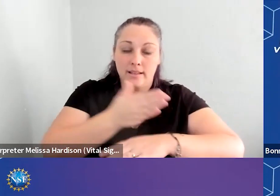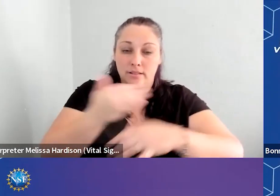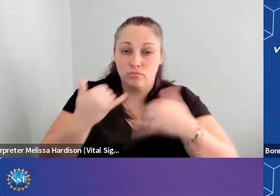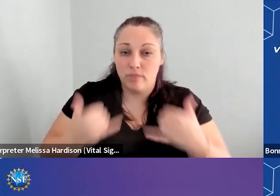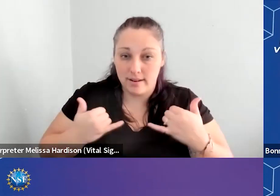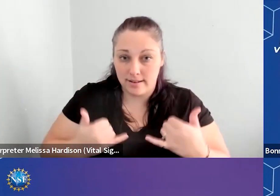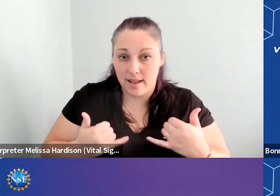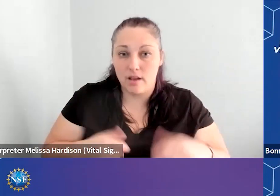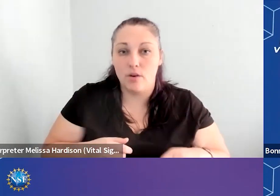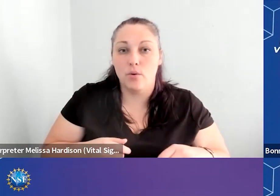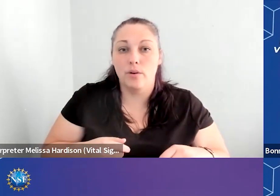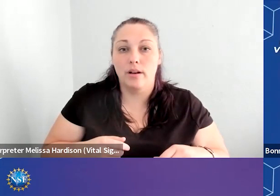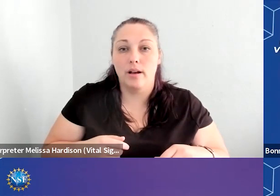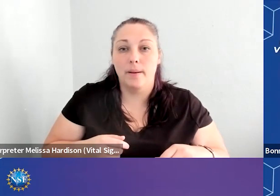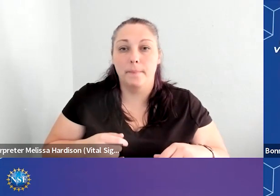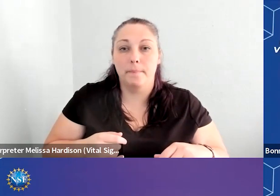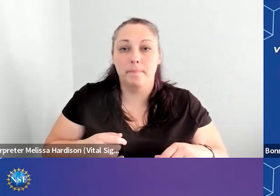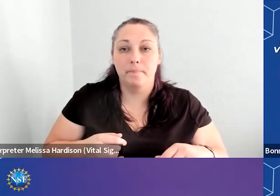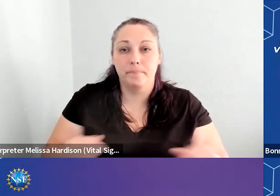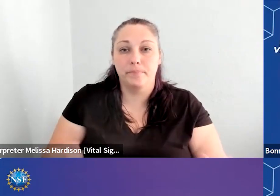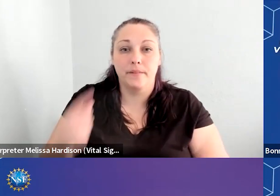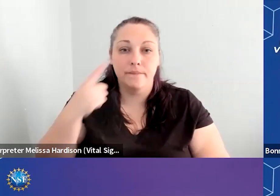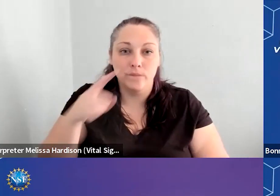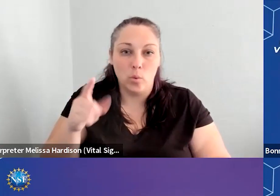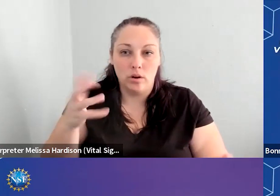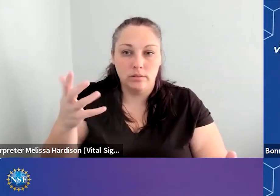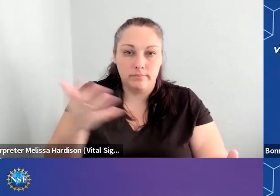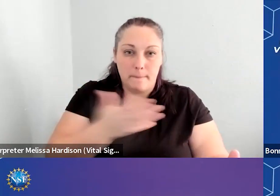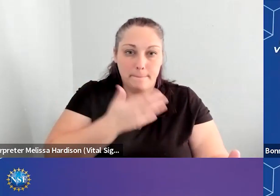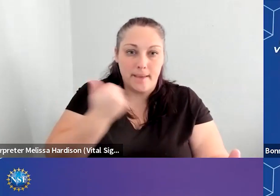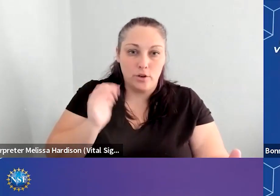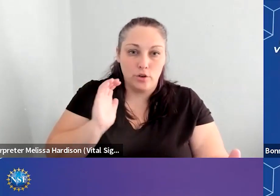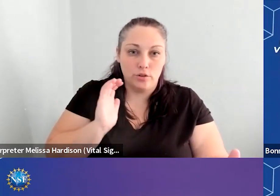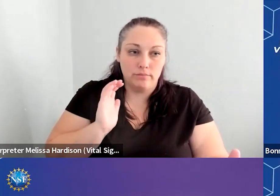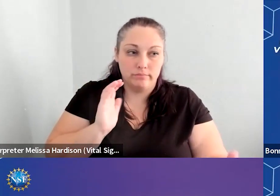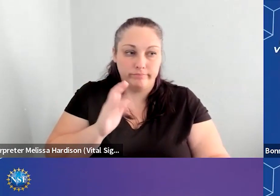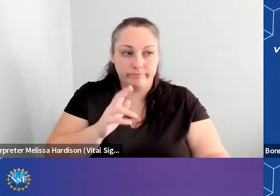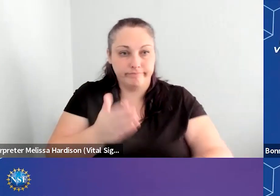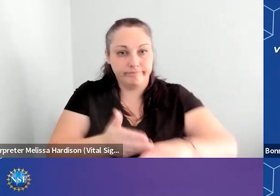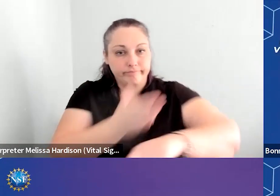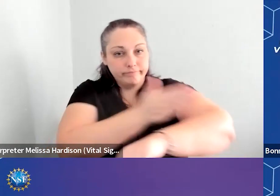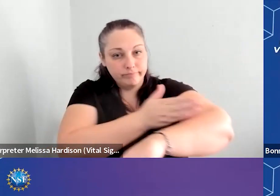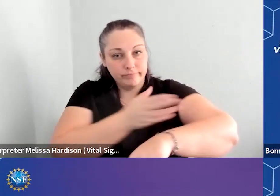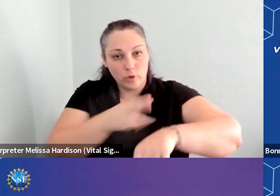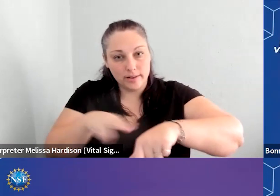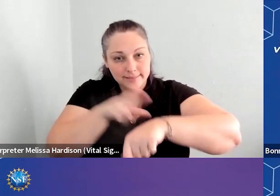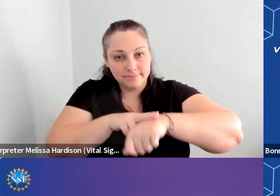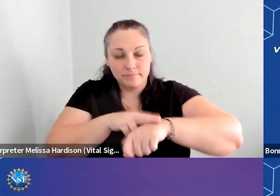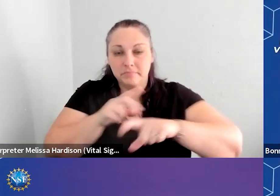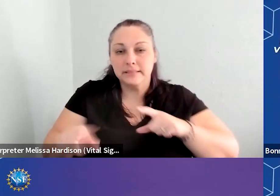for the betterment of our nation, that doesn't mean that there aren't other research questions